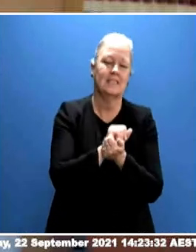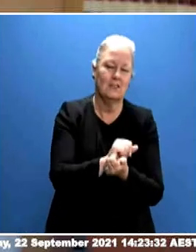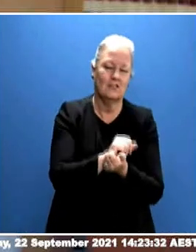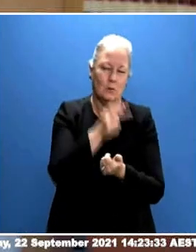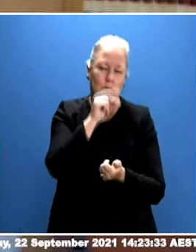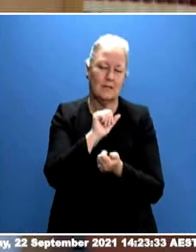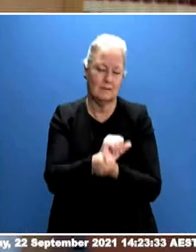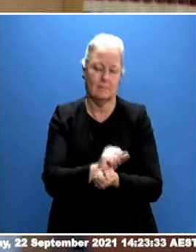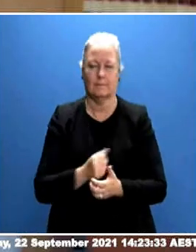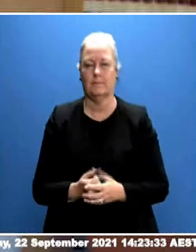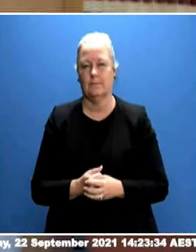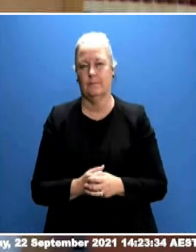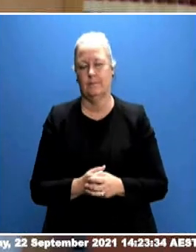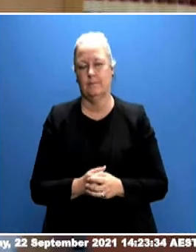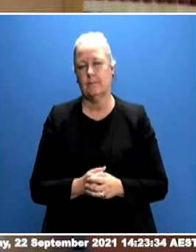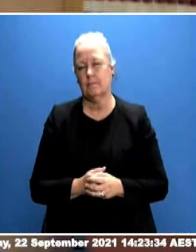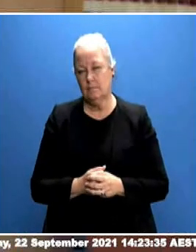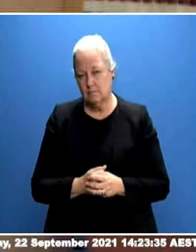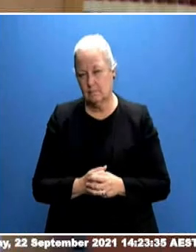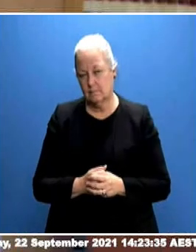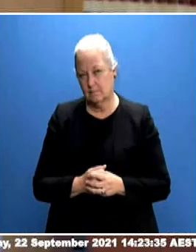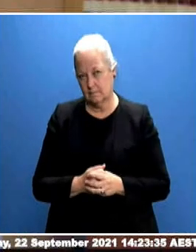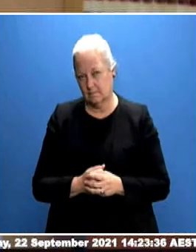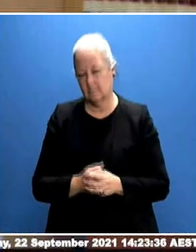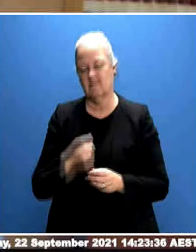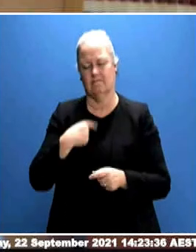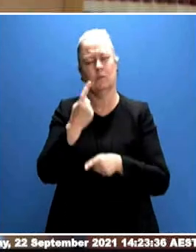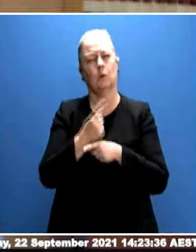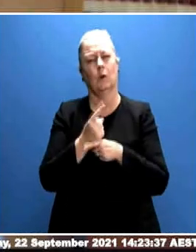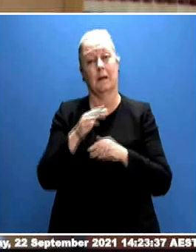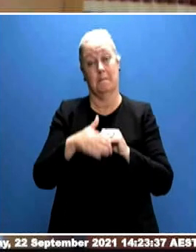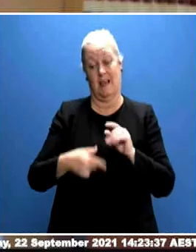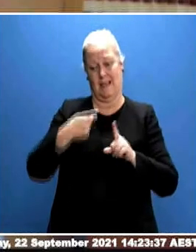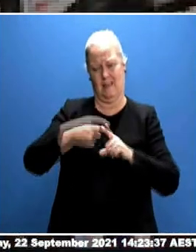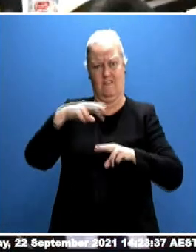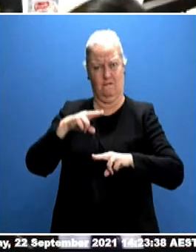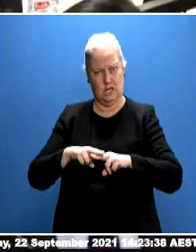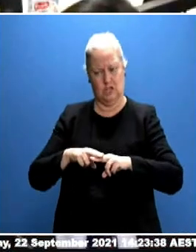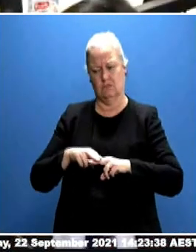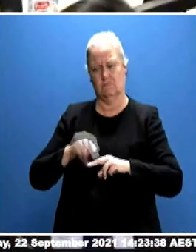We've I suppose dealt with the numbers in Kath French and in short,